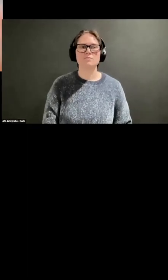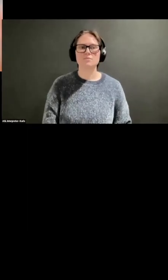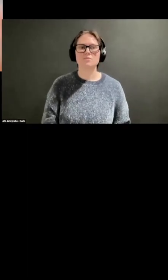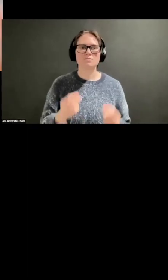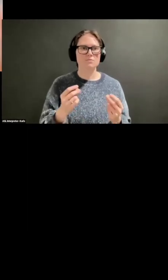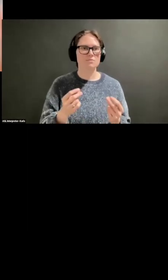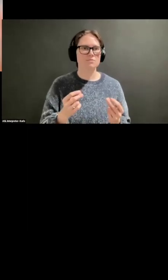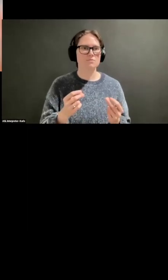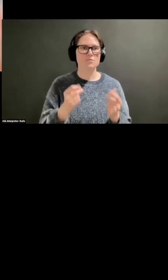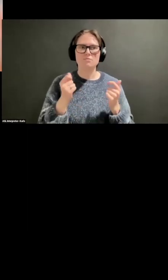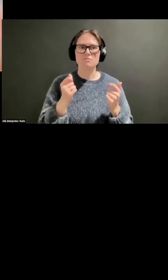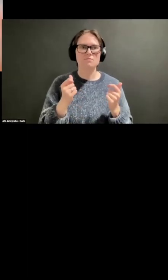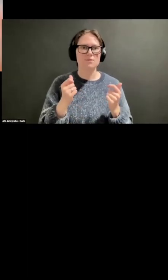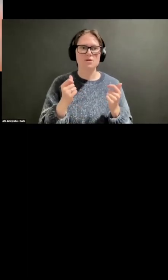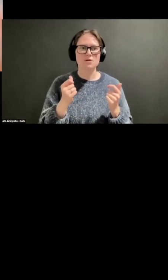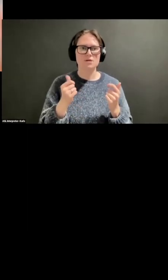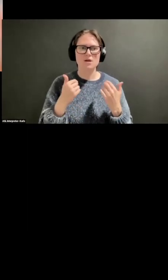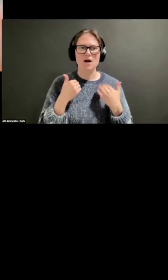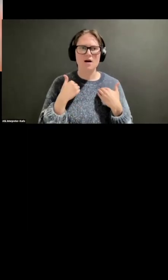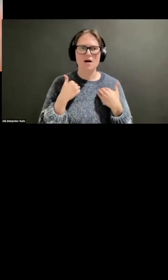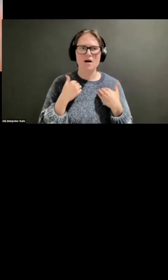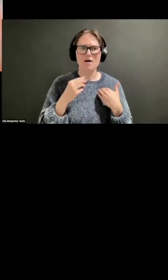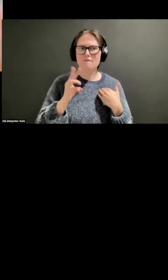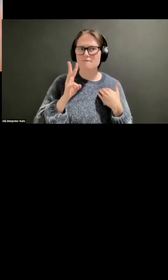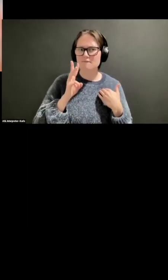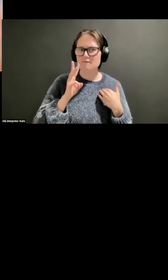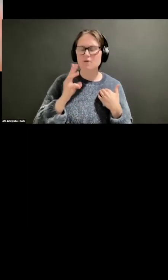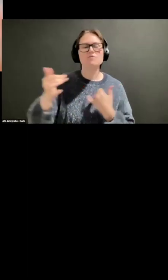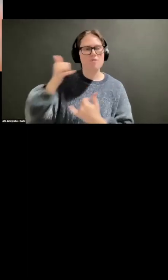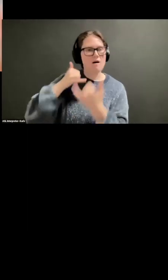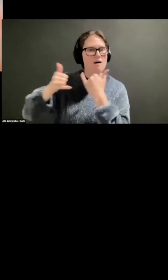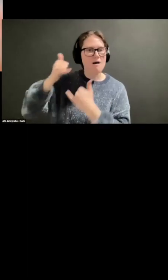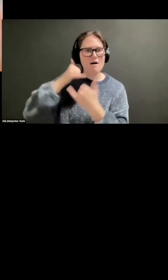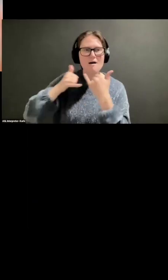week sometimes twice a week, calls and asking if i would